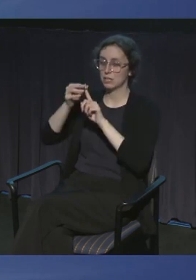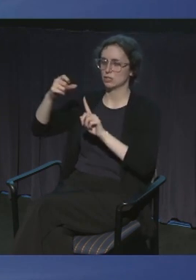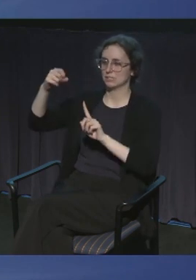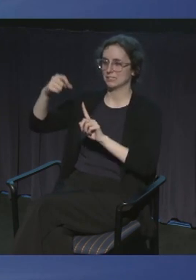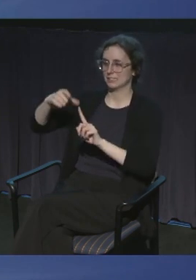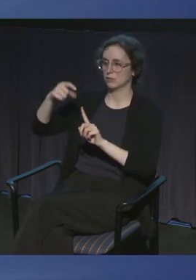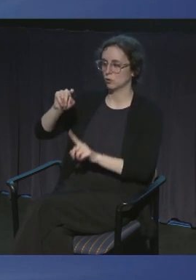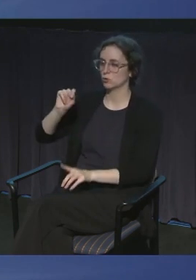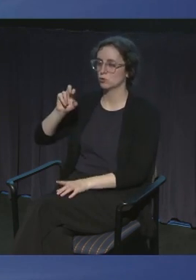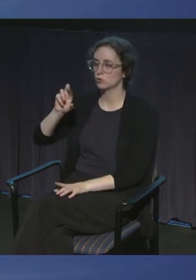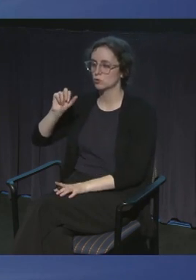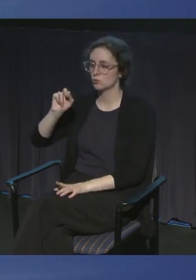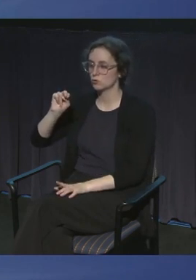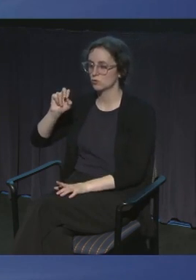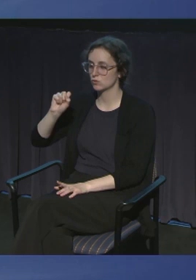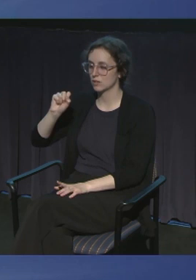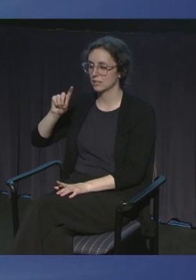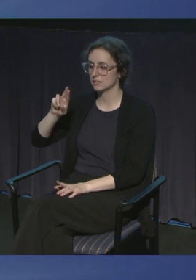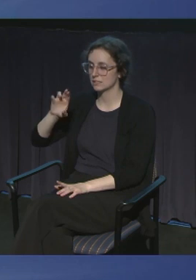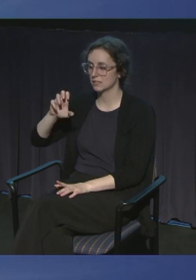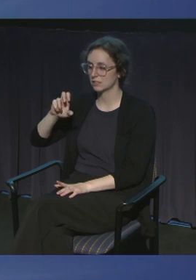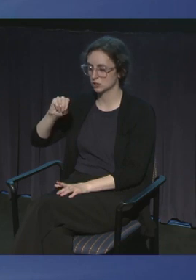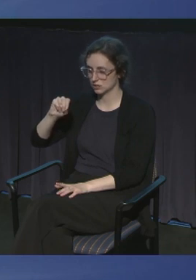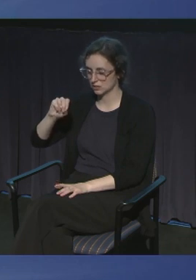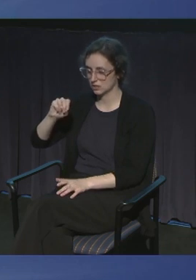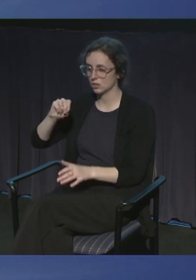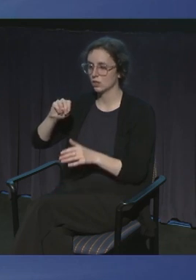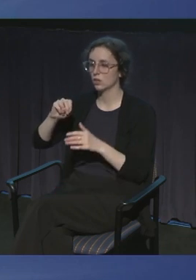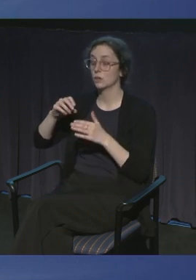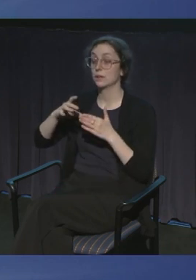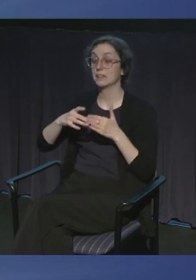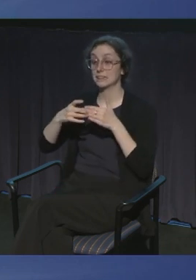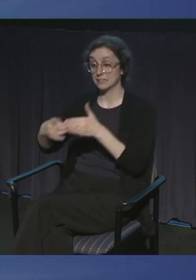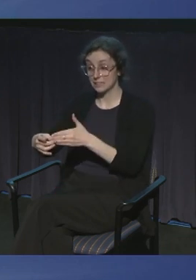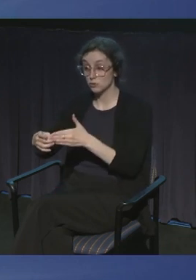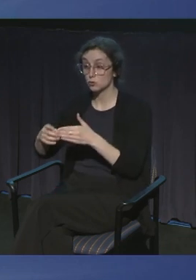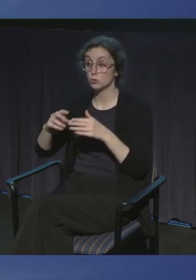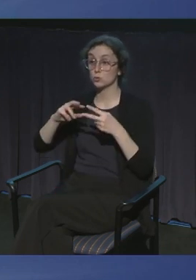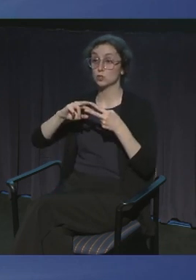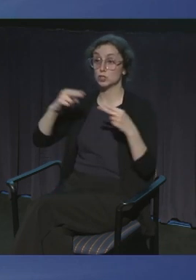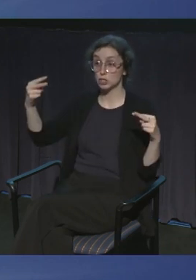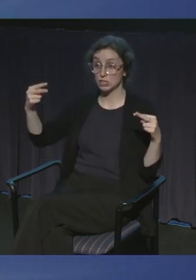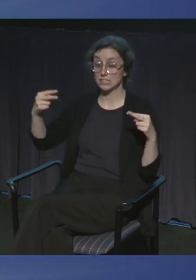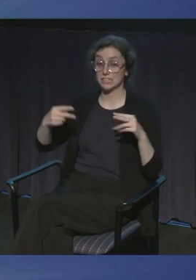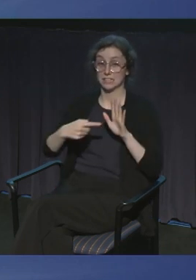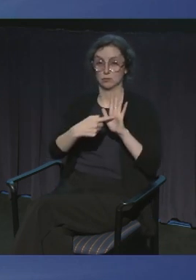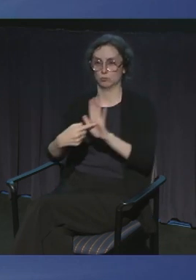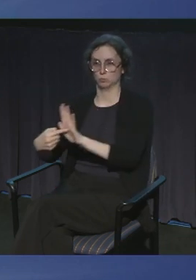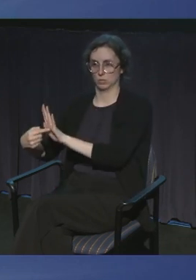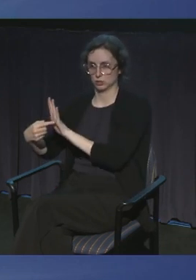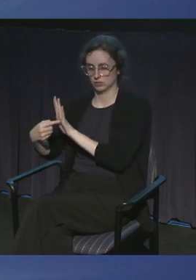INHIBITS MANY OF THE PROCESSES THE COST SIGNAL TRANSDUCTION LEADING TO CO-INFLAMMATORY GENE EXPRESSION. I WILL FOCUS ON